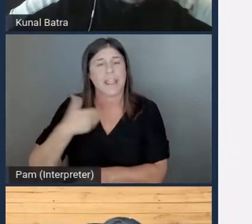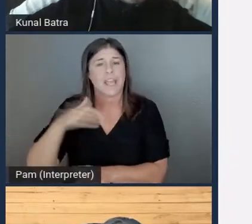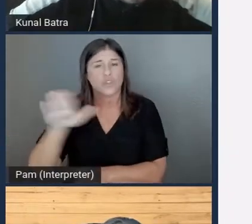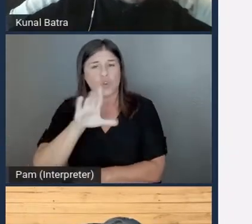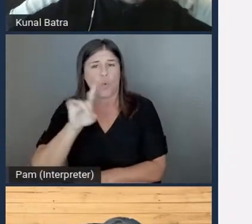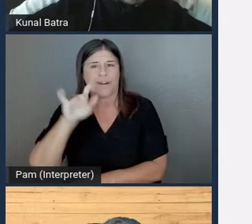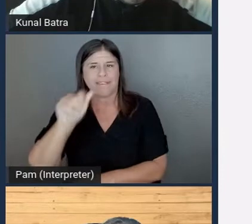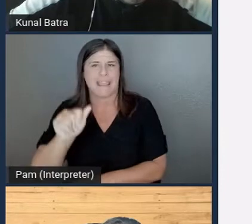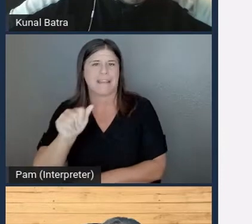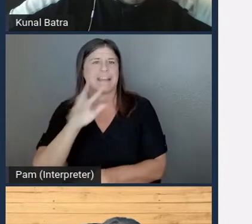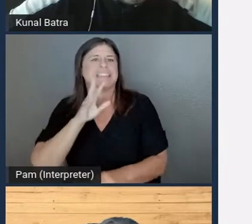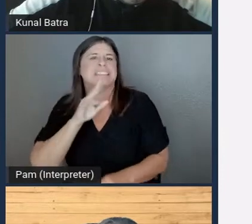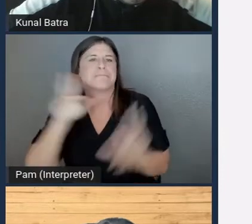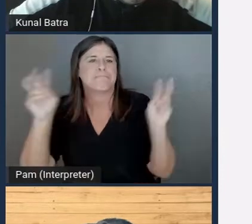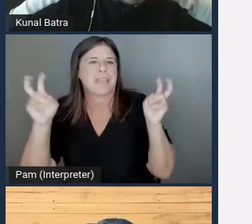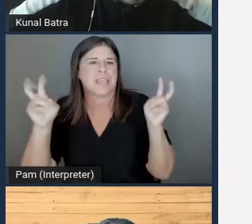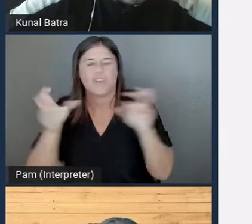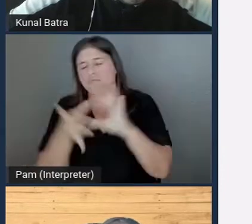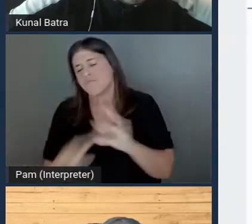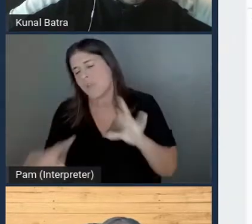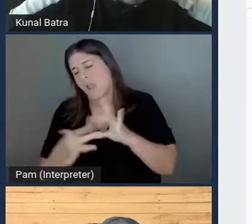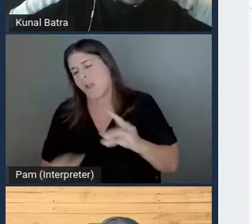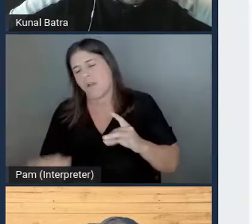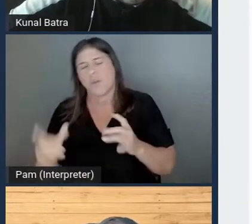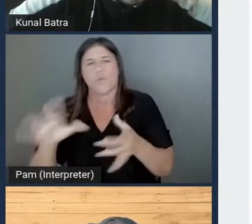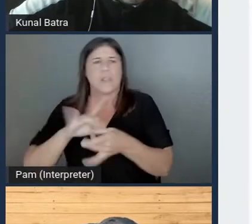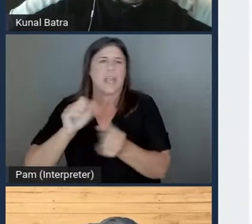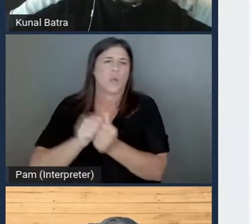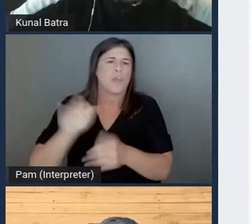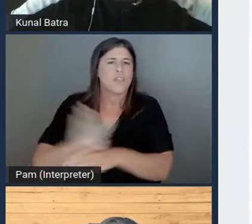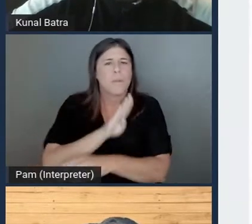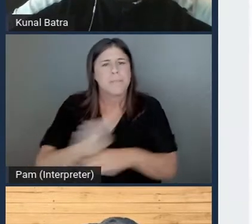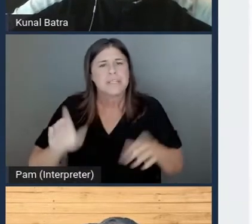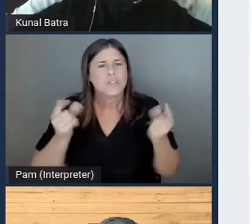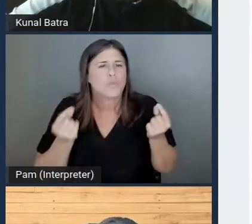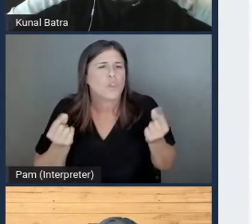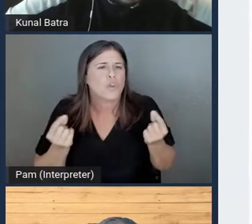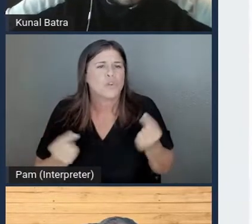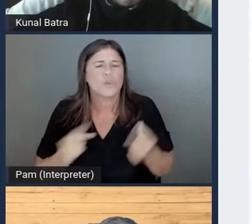You can narrate stories around your data, what your business is doing, how it is doing.